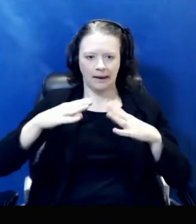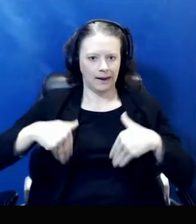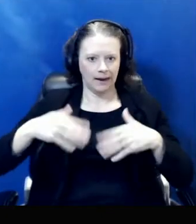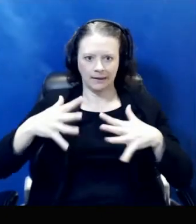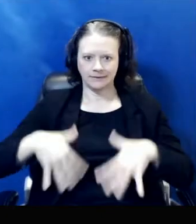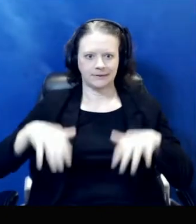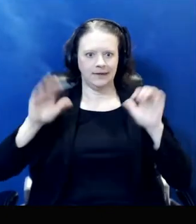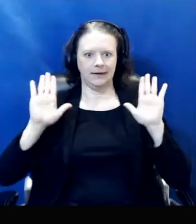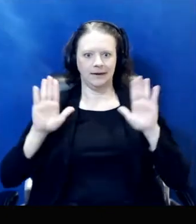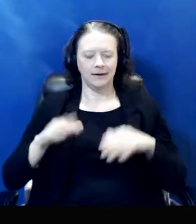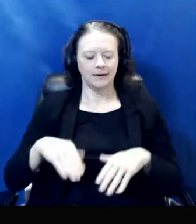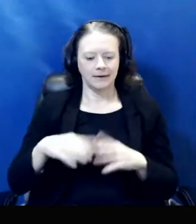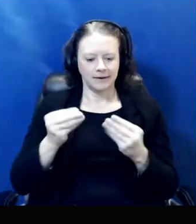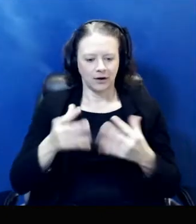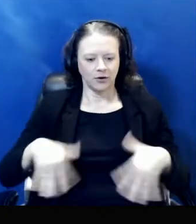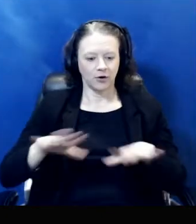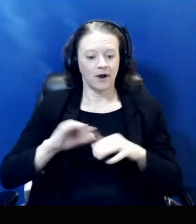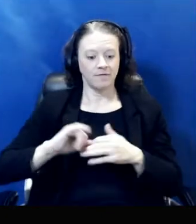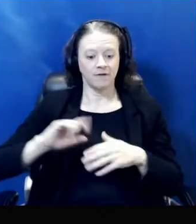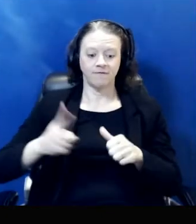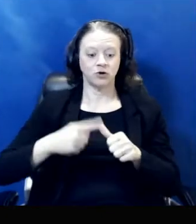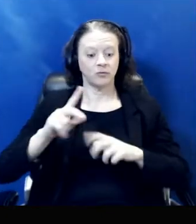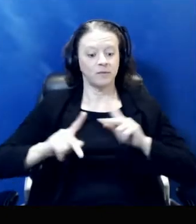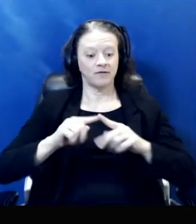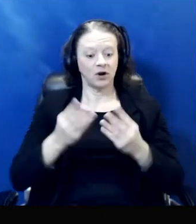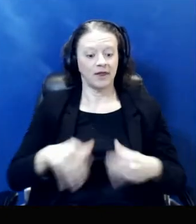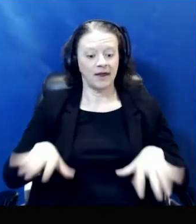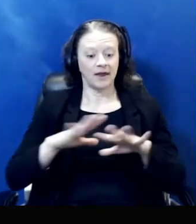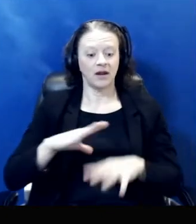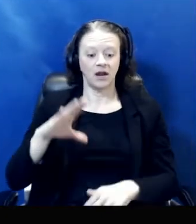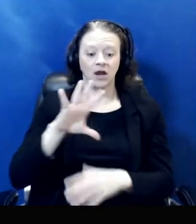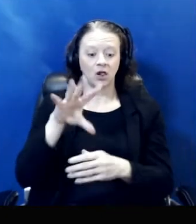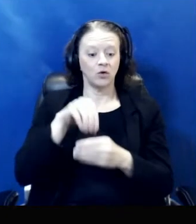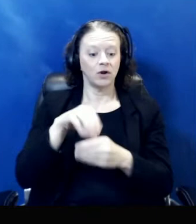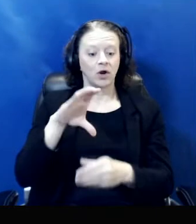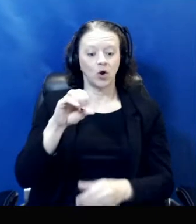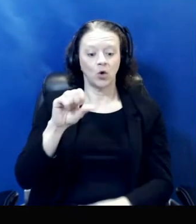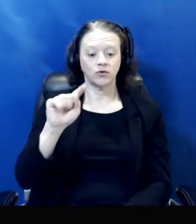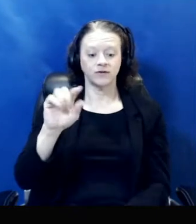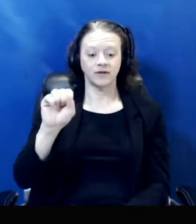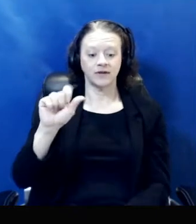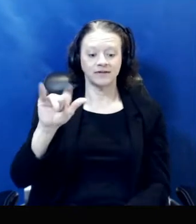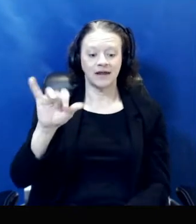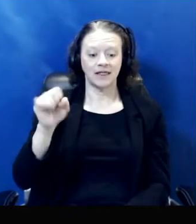including the Coast Salish peoples, Squamish and Snoqualmie. With that, I can't wait to get started.